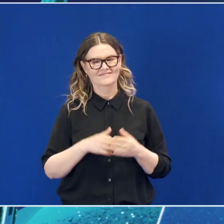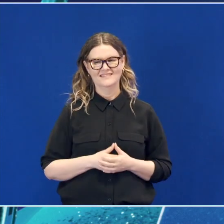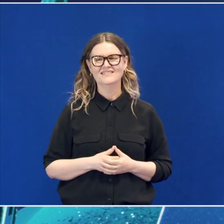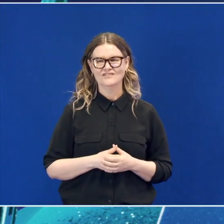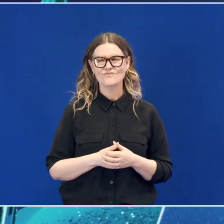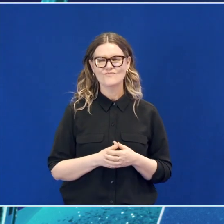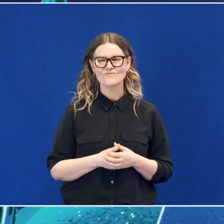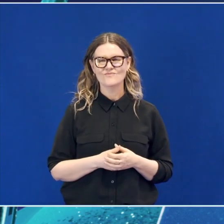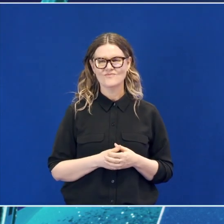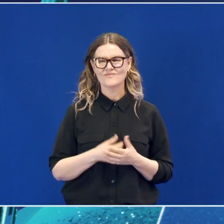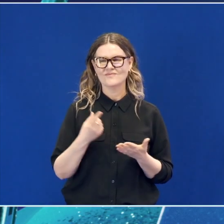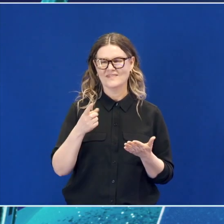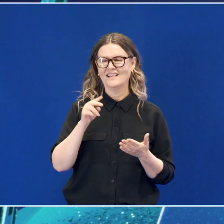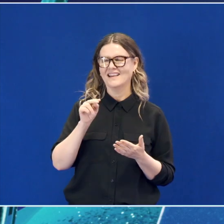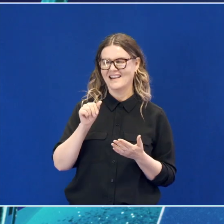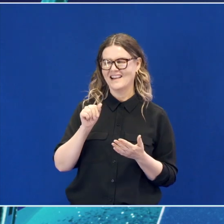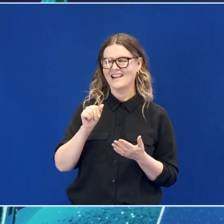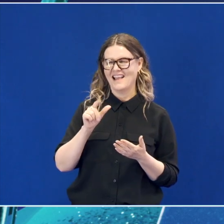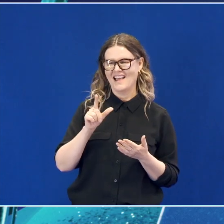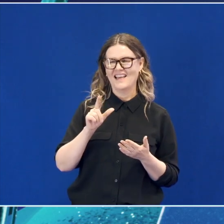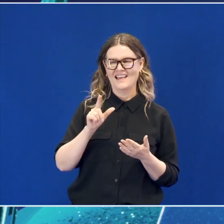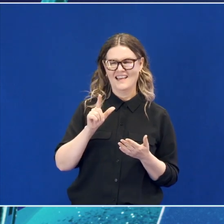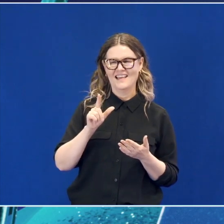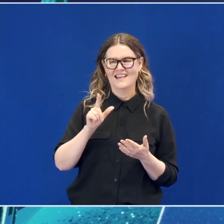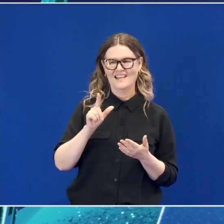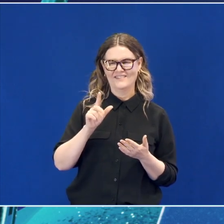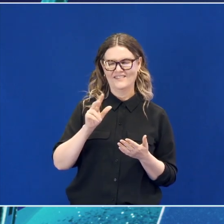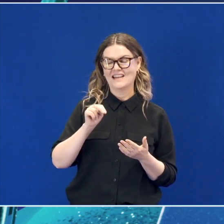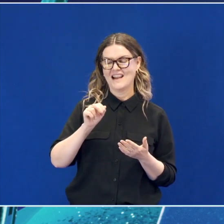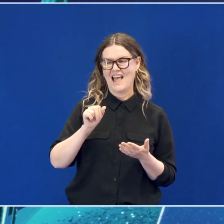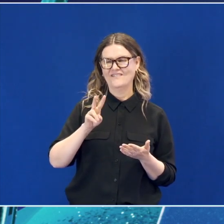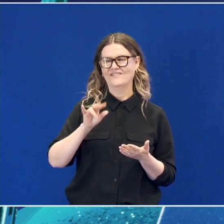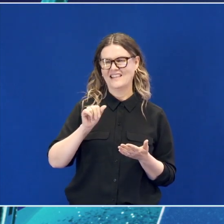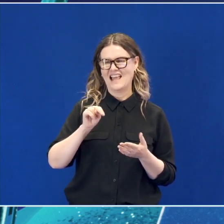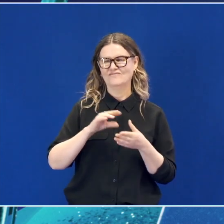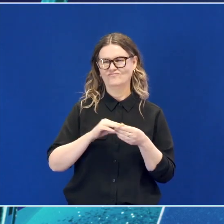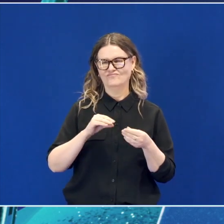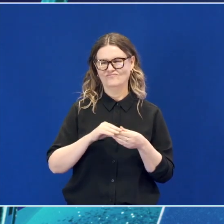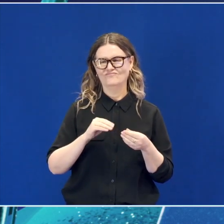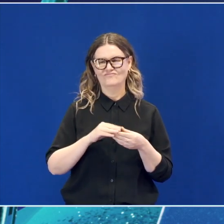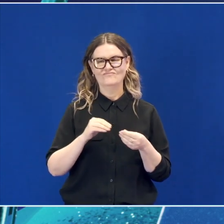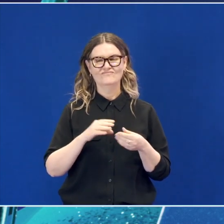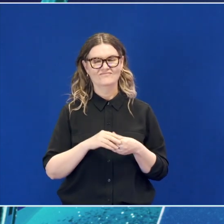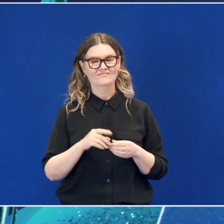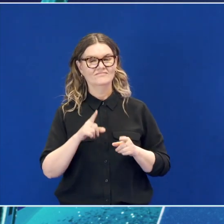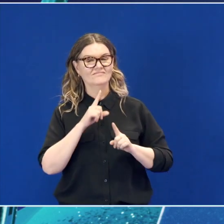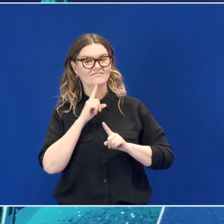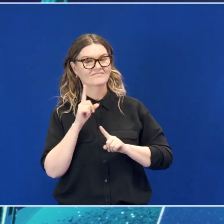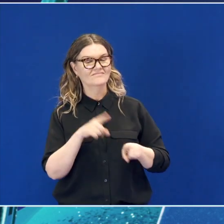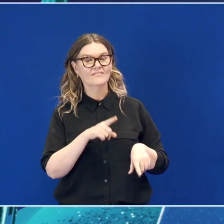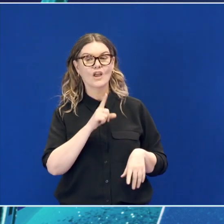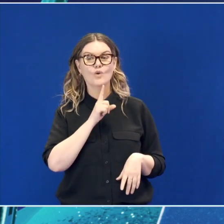and I'll say it again, is deterministic testing. That is the most important thing in today's day and age.